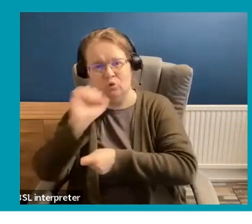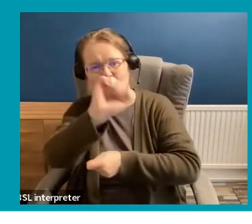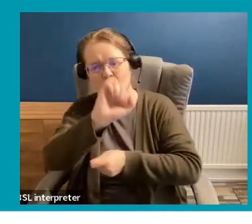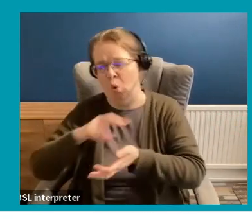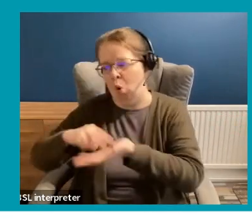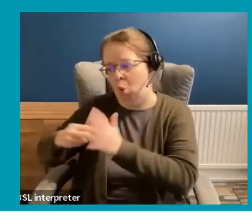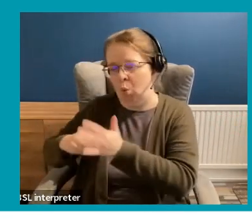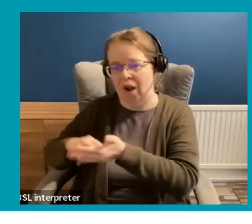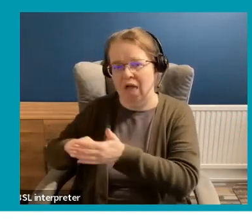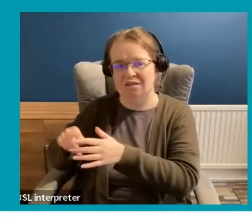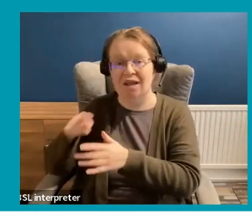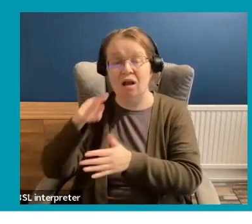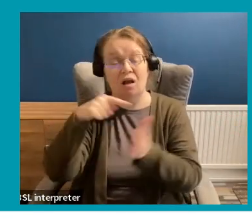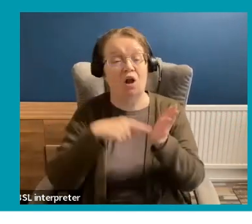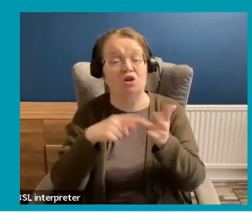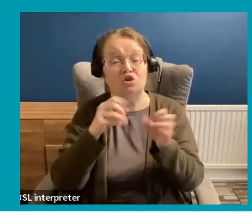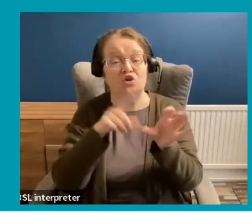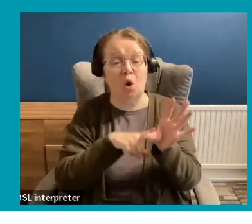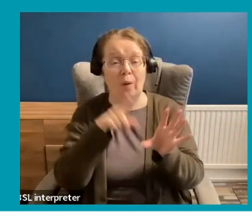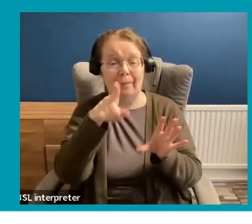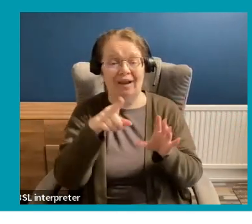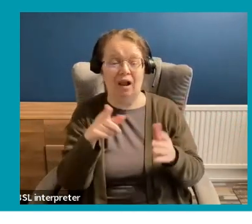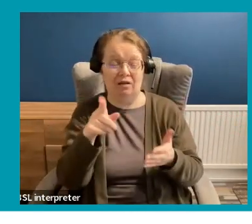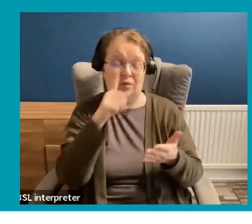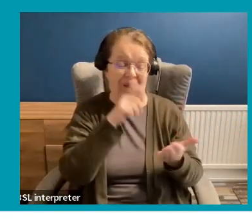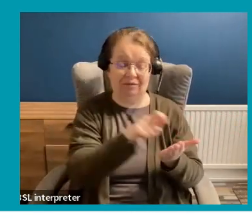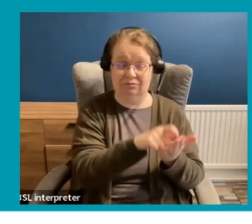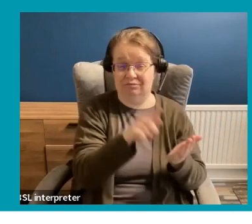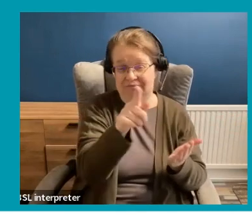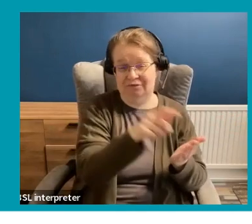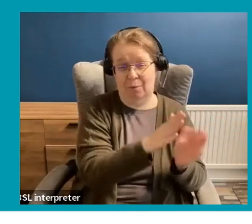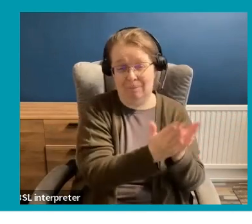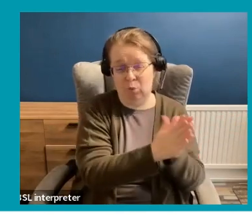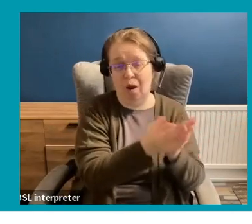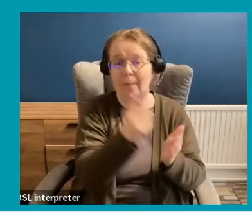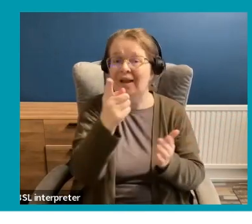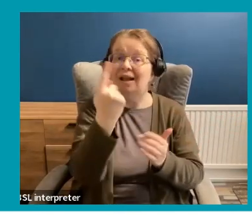Toby is not just great at writing books but also is a consultant so